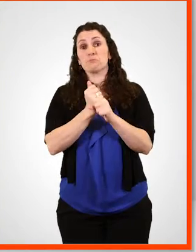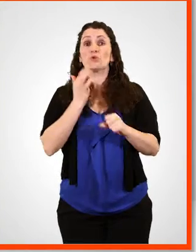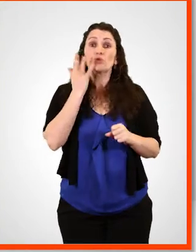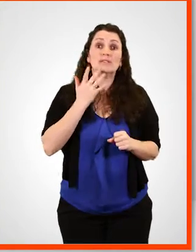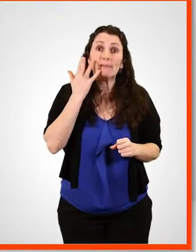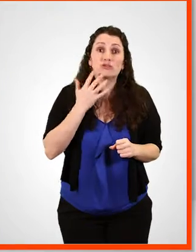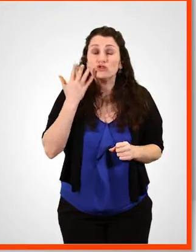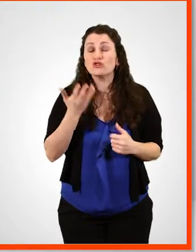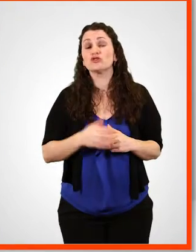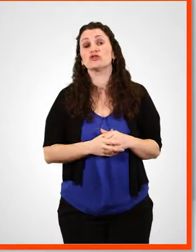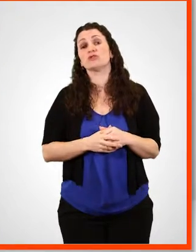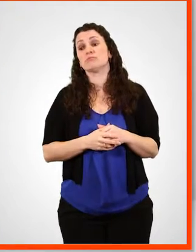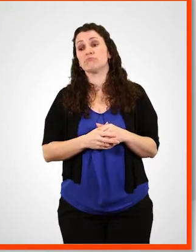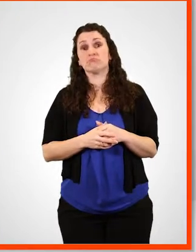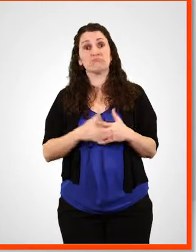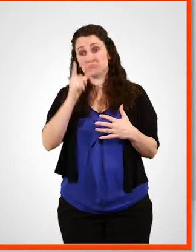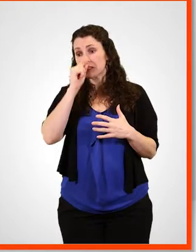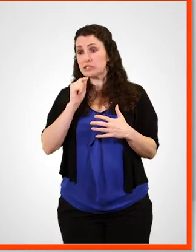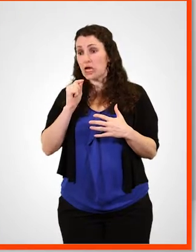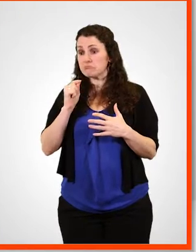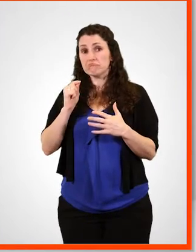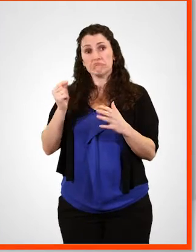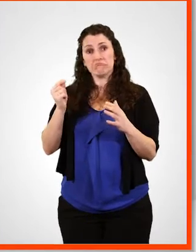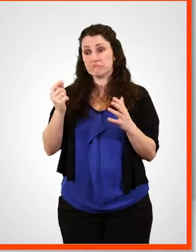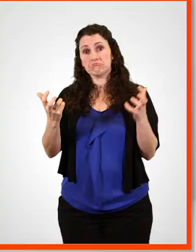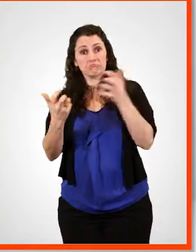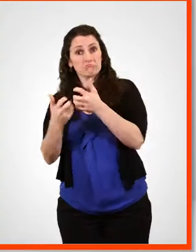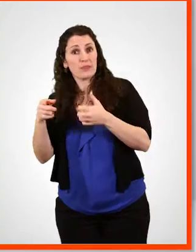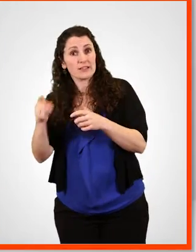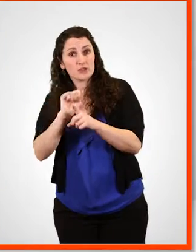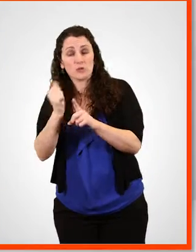you can use cued speech for letter naming.